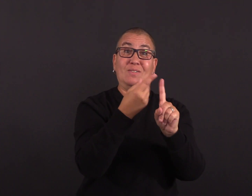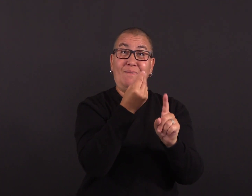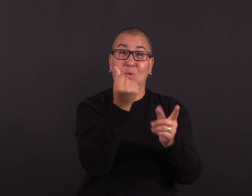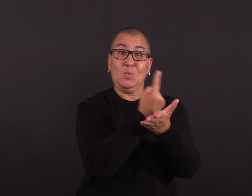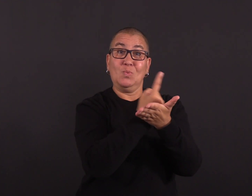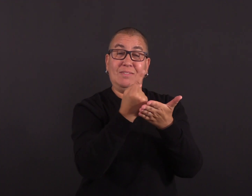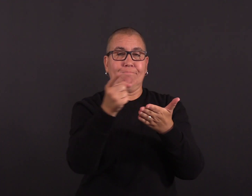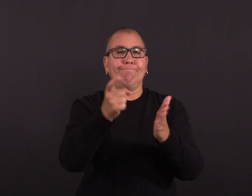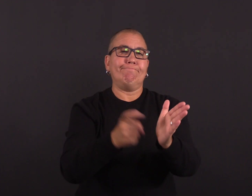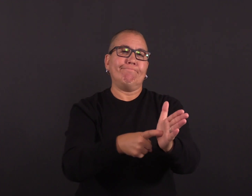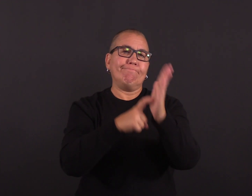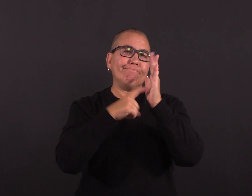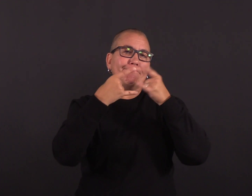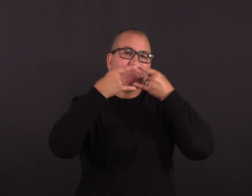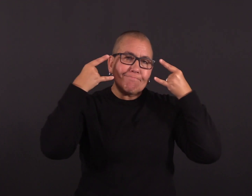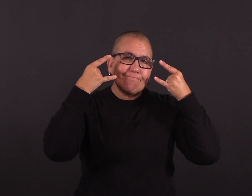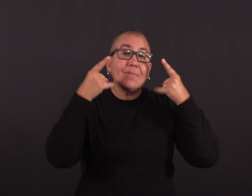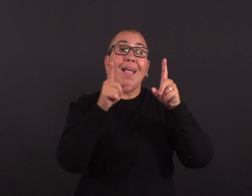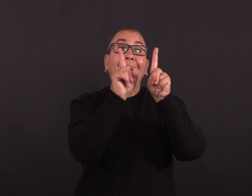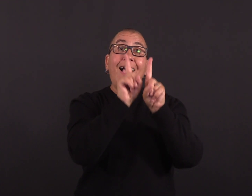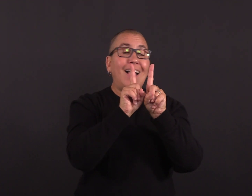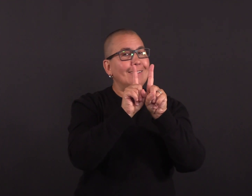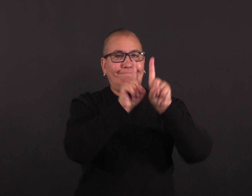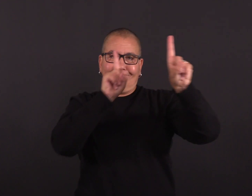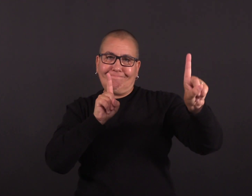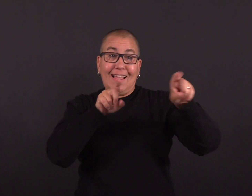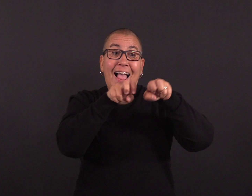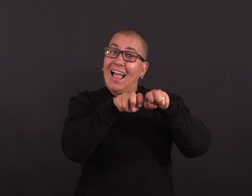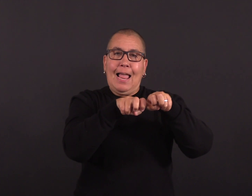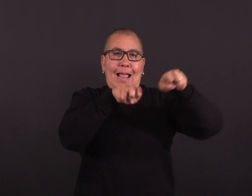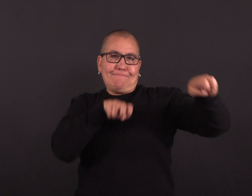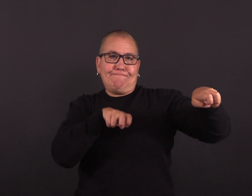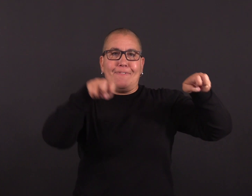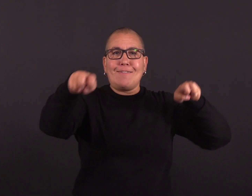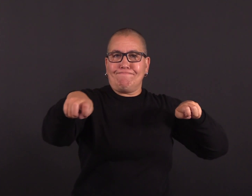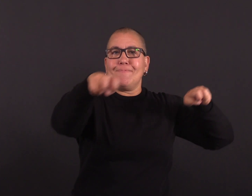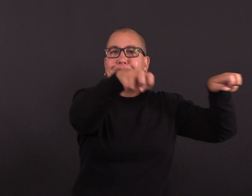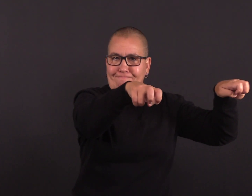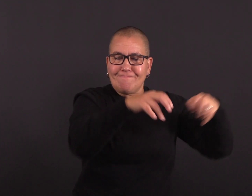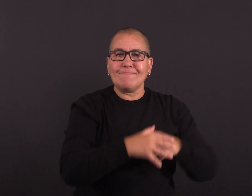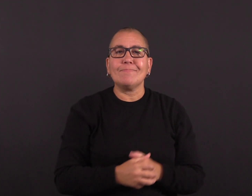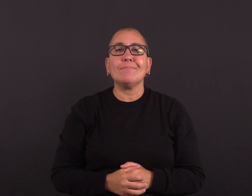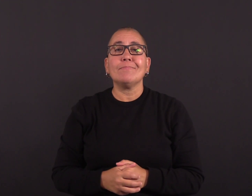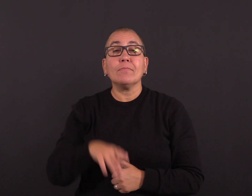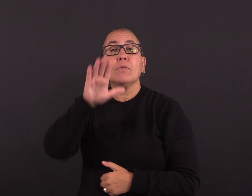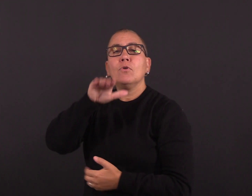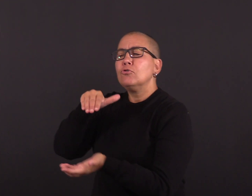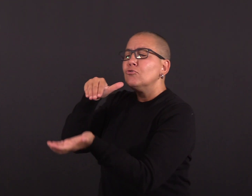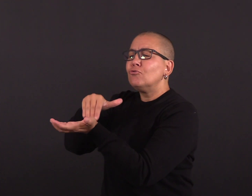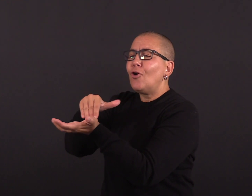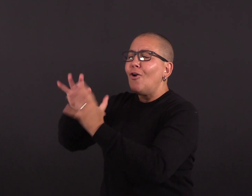at home is low, so there may be even more Covid cases than we know about, especially since the